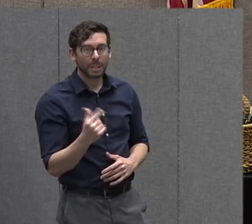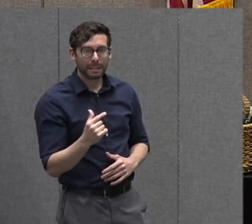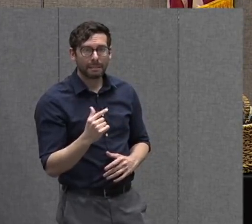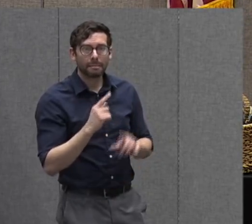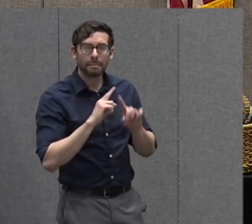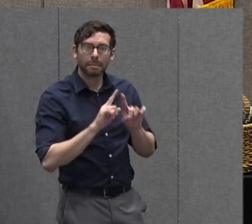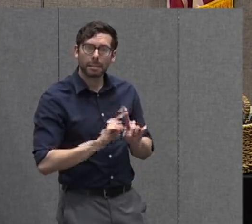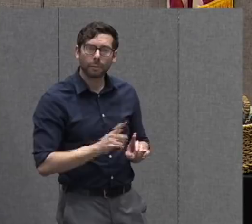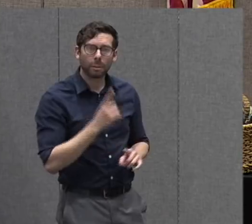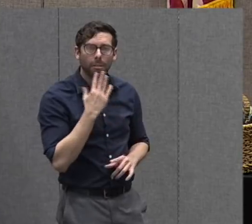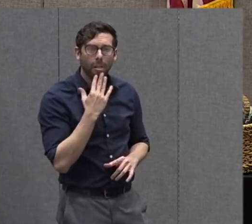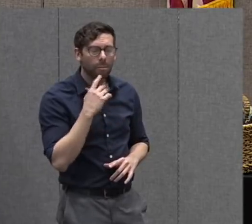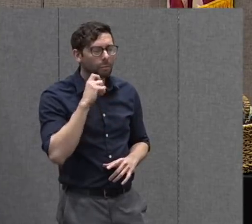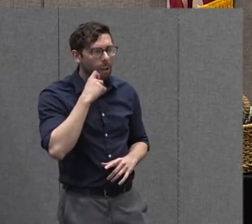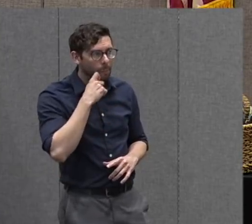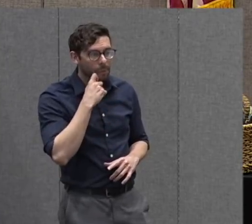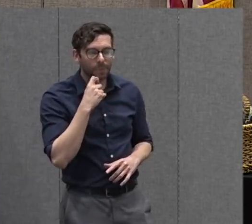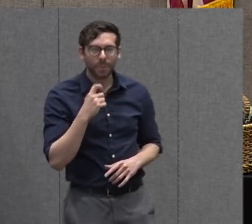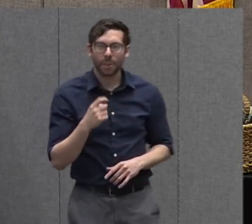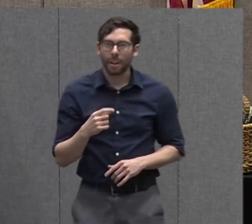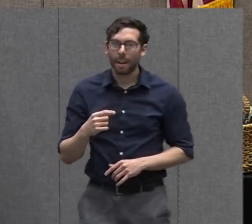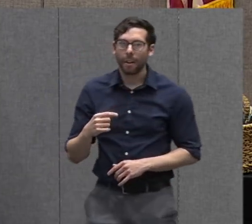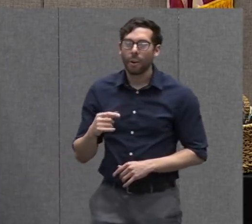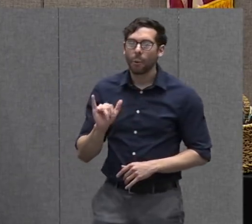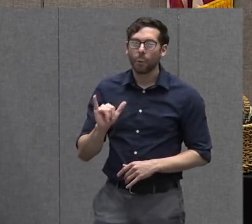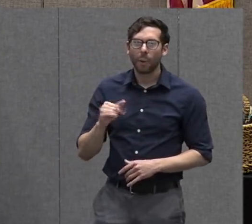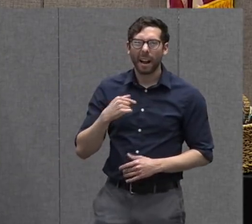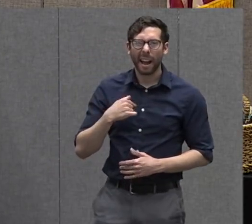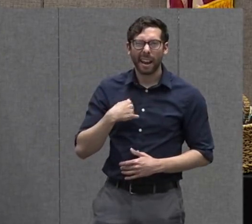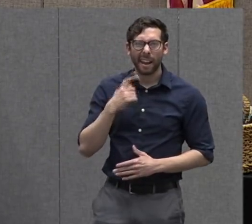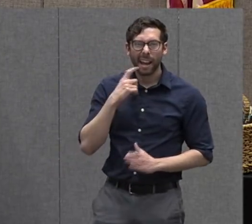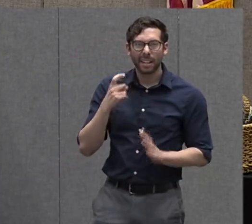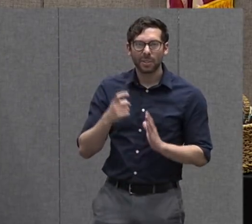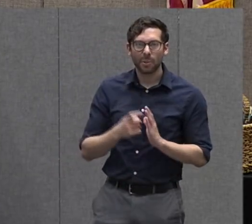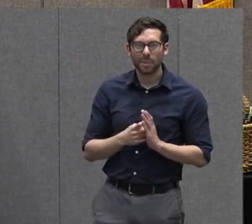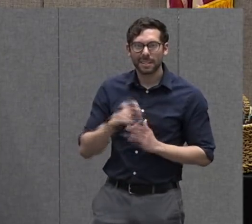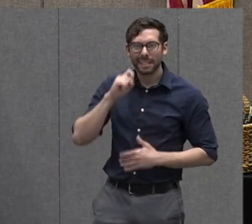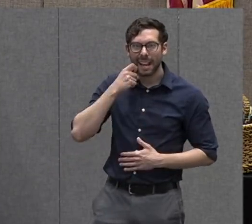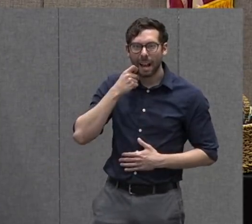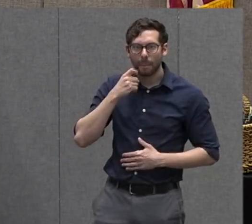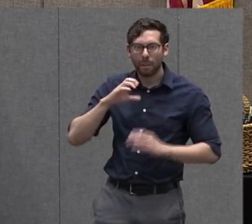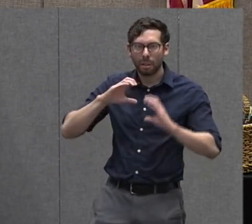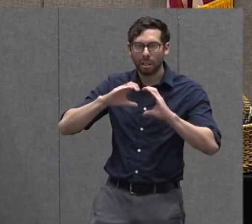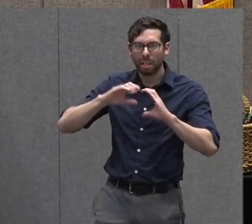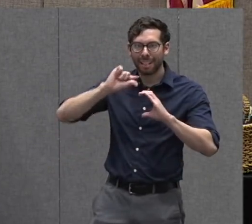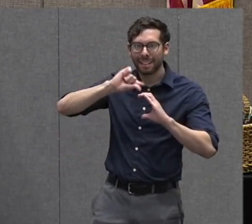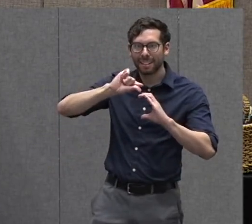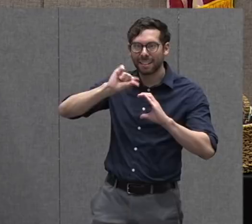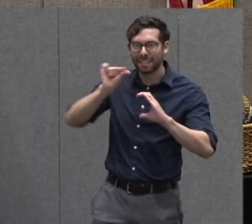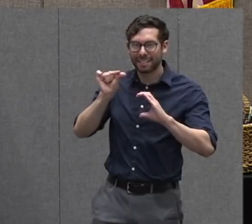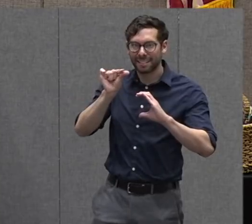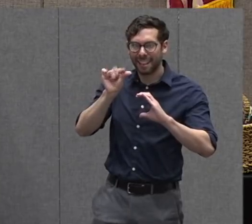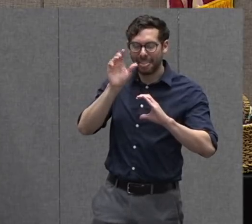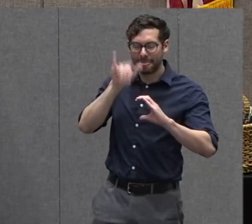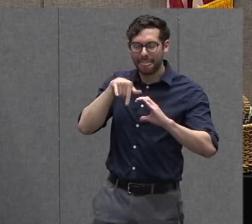I think on the stem of the apple. What is that word? [Mr. R] It's the stem, or not. [Miss Martindale] It says stem.